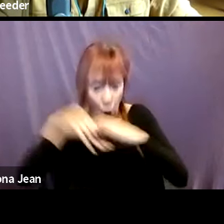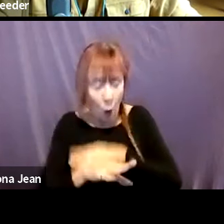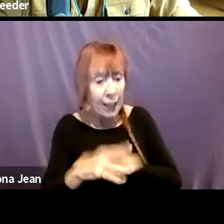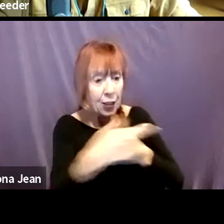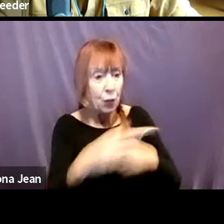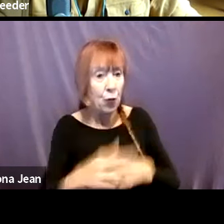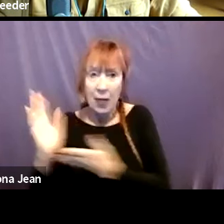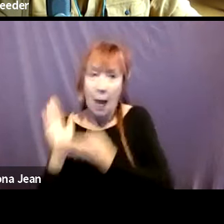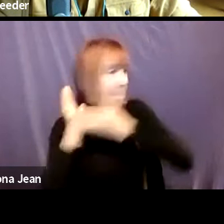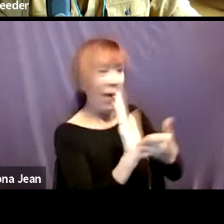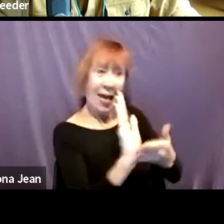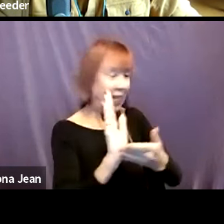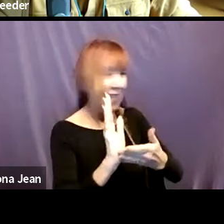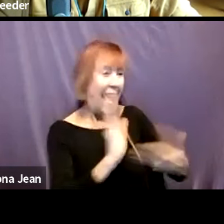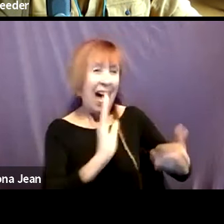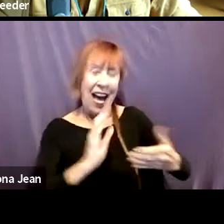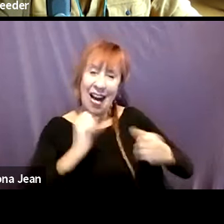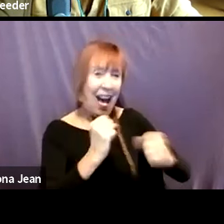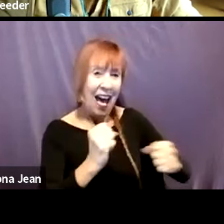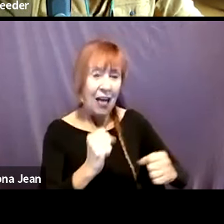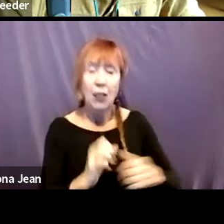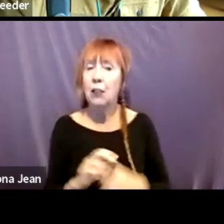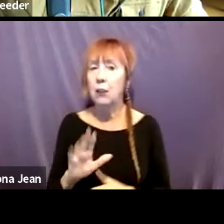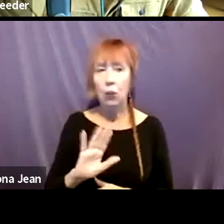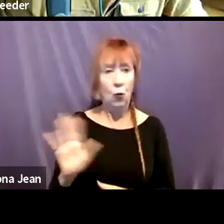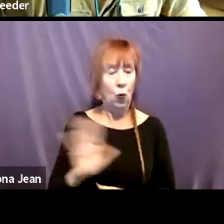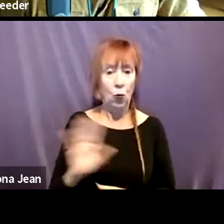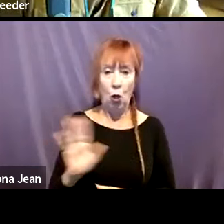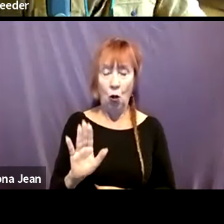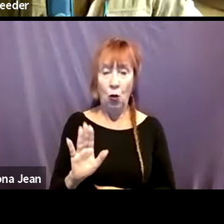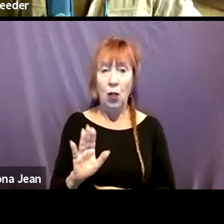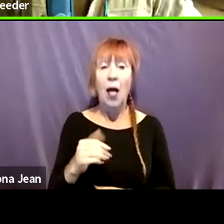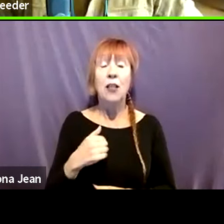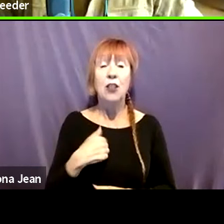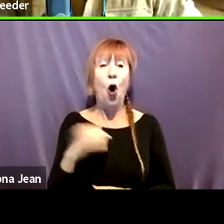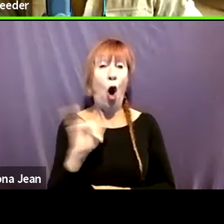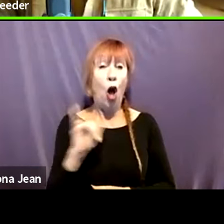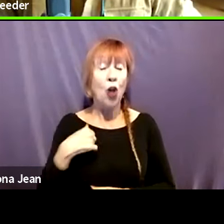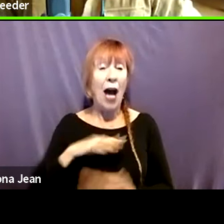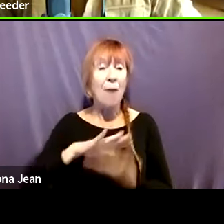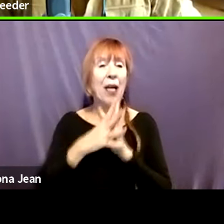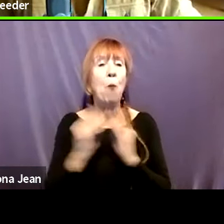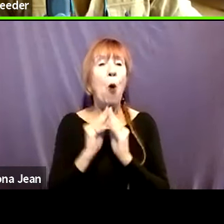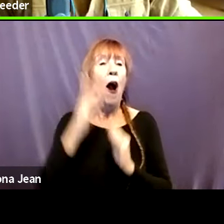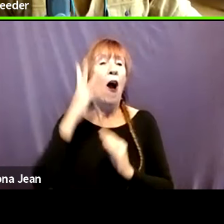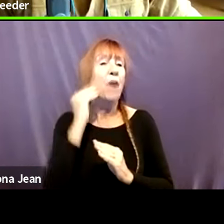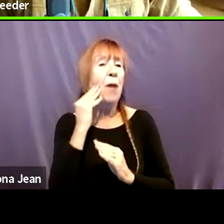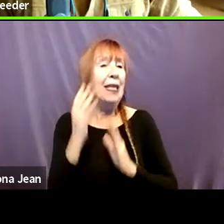and I've also learned how to read a room, and read when someone's like,